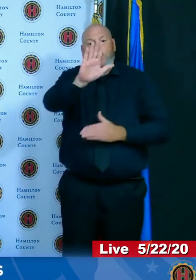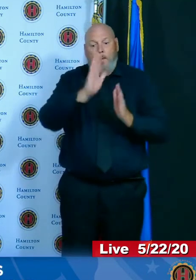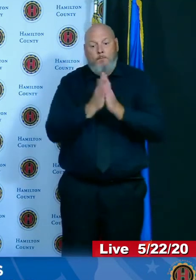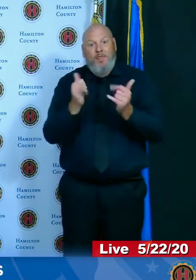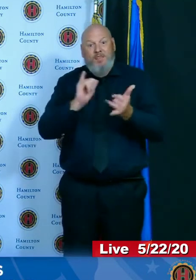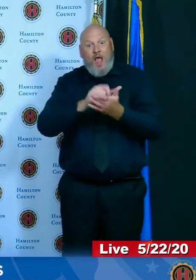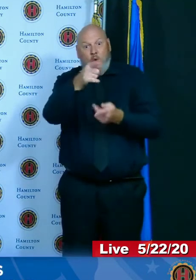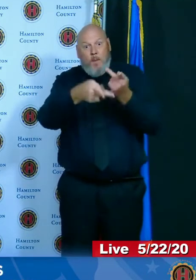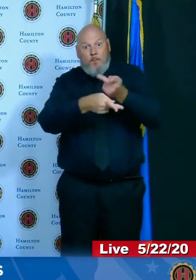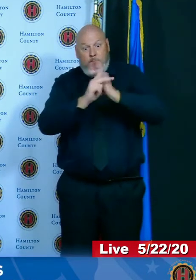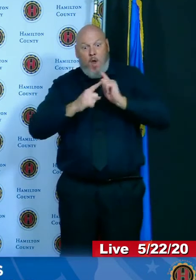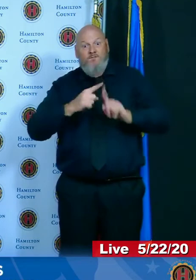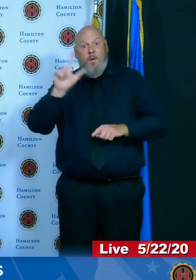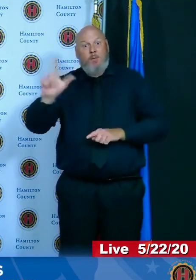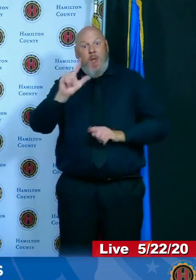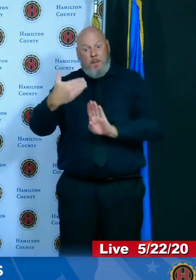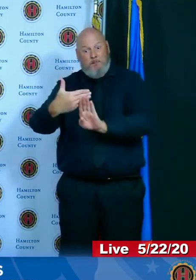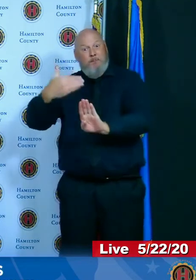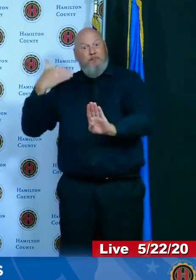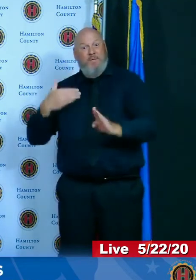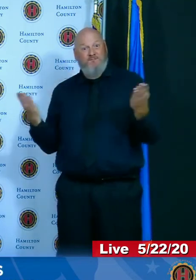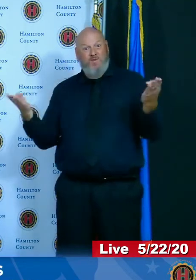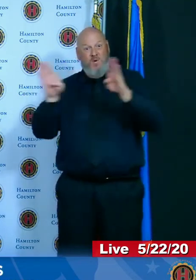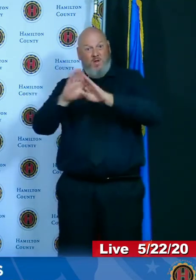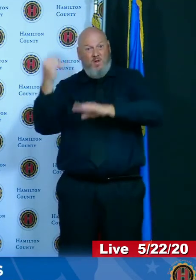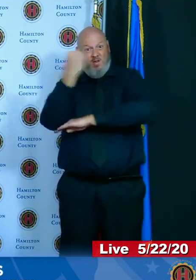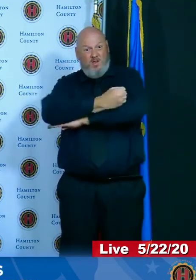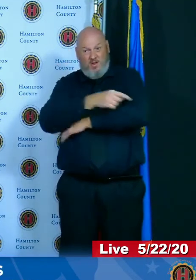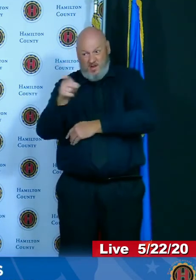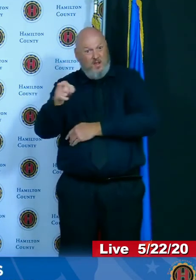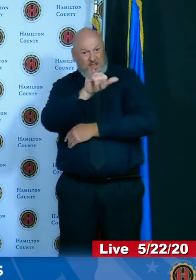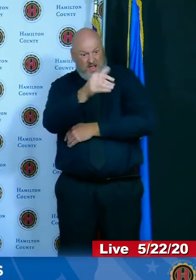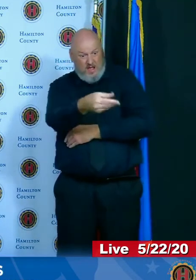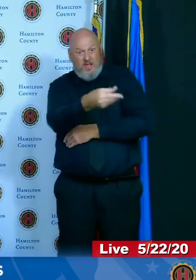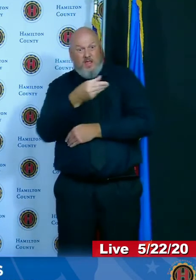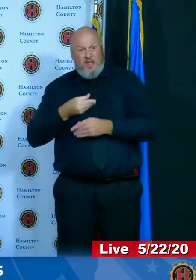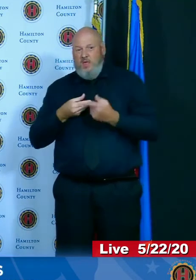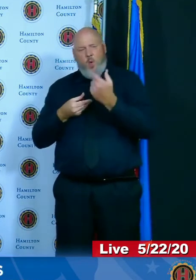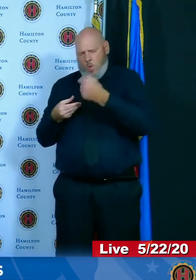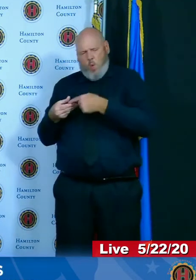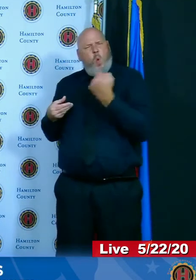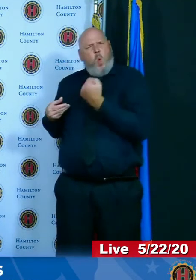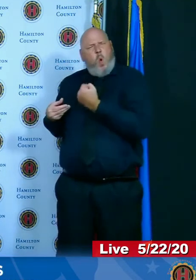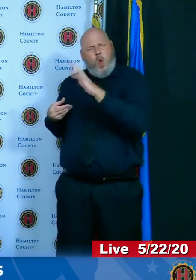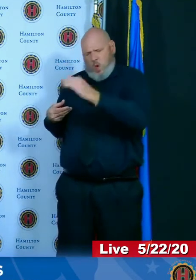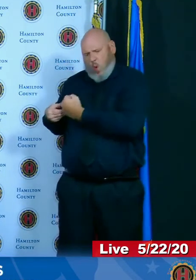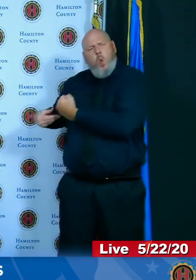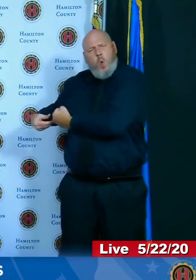them until these branches open up as always this is again related to the